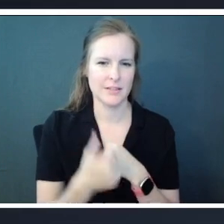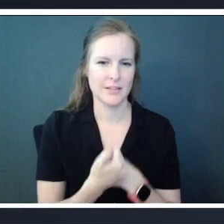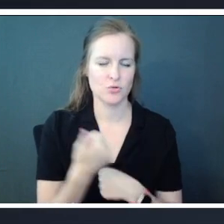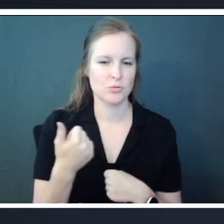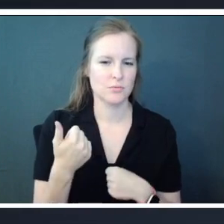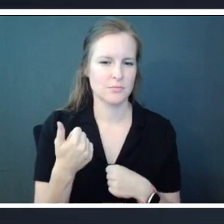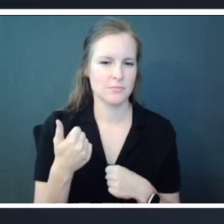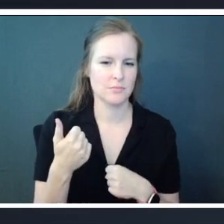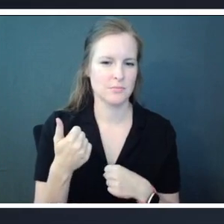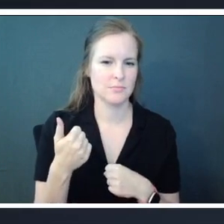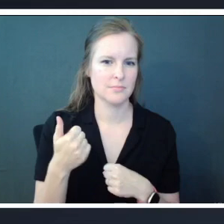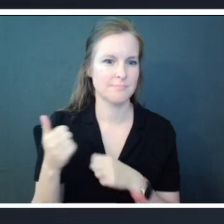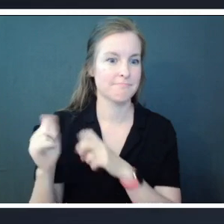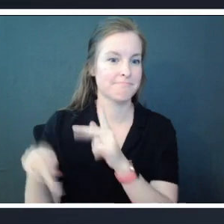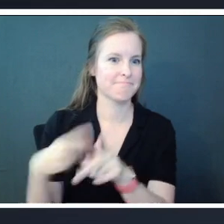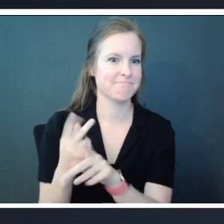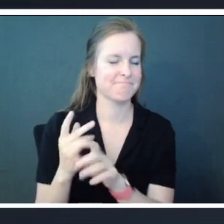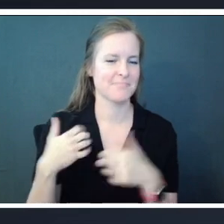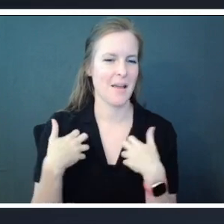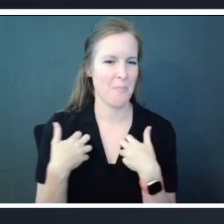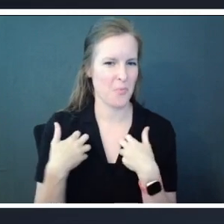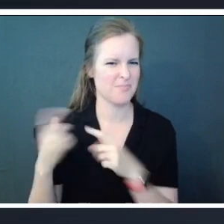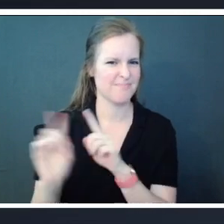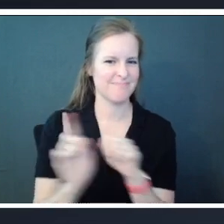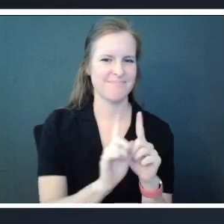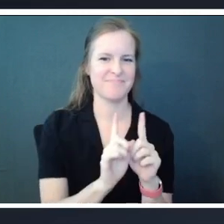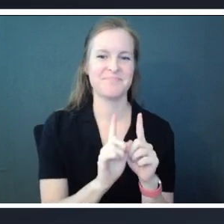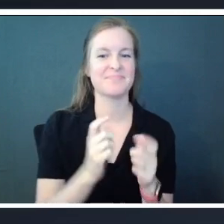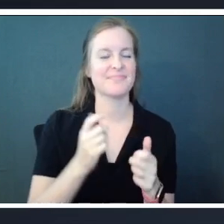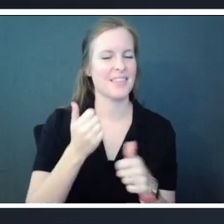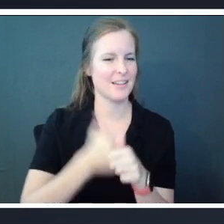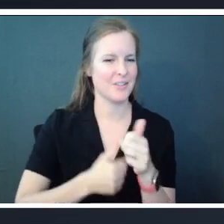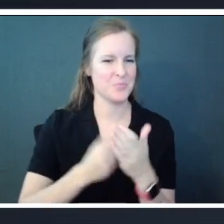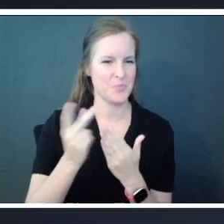going to go through. Each program has these as well as some other resources towards the